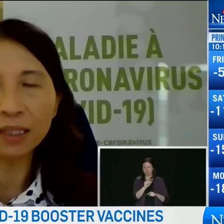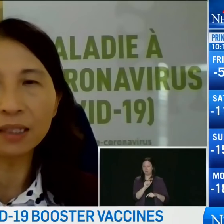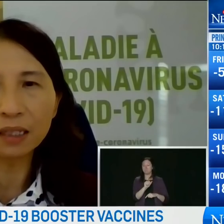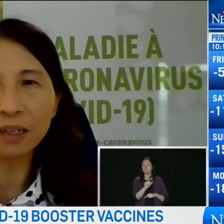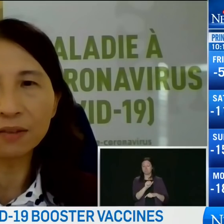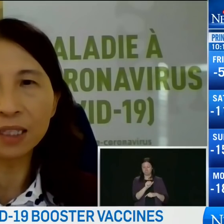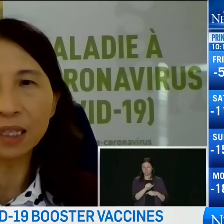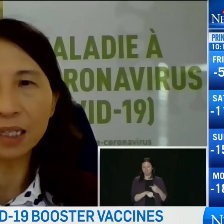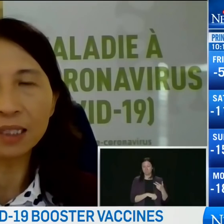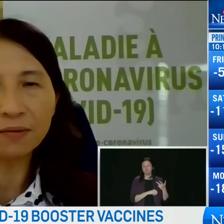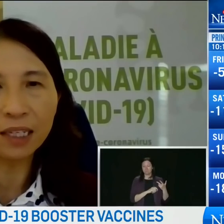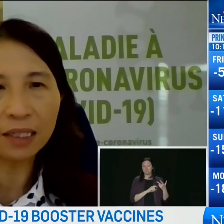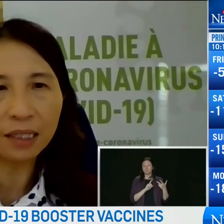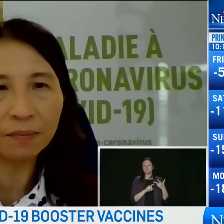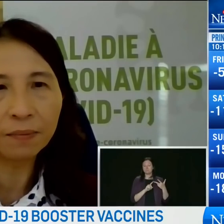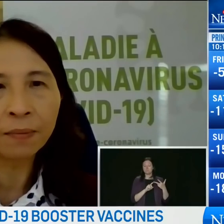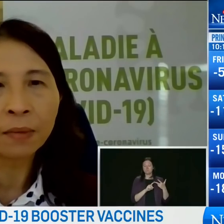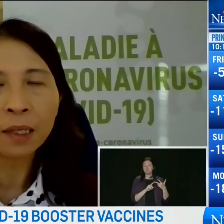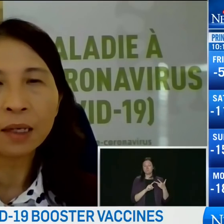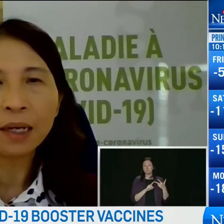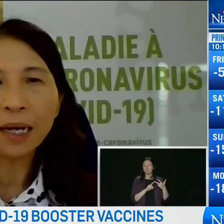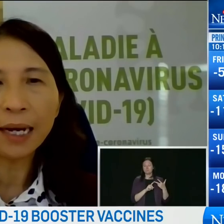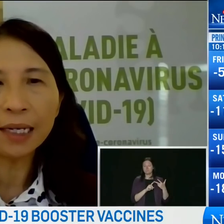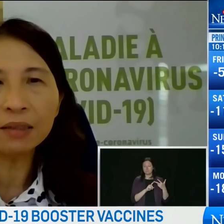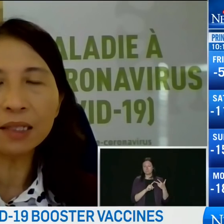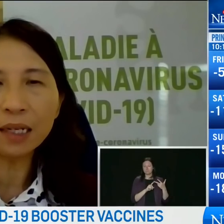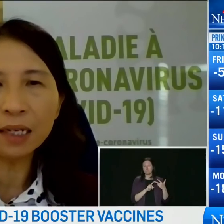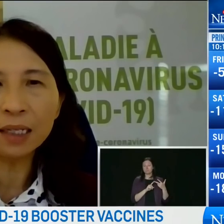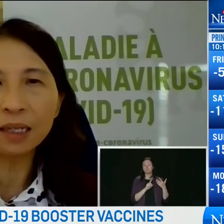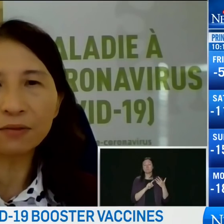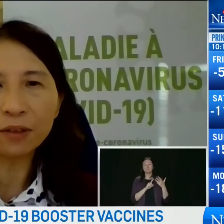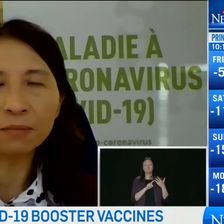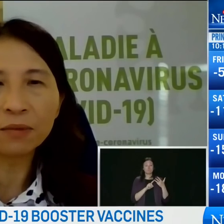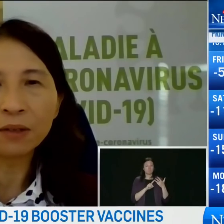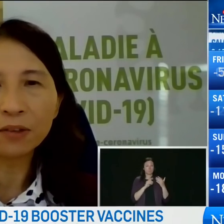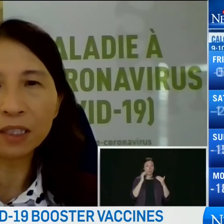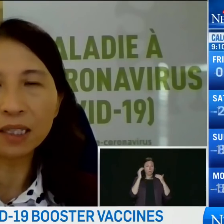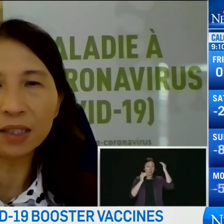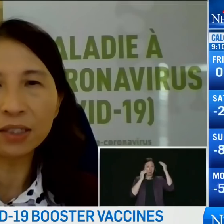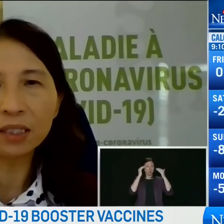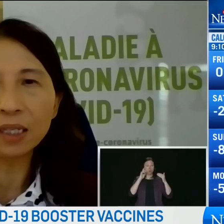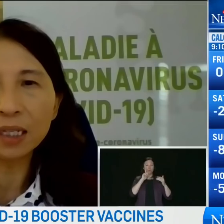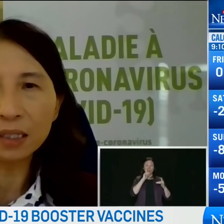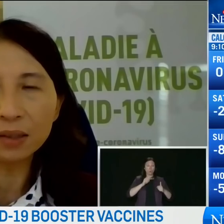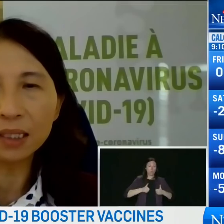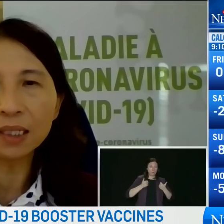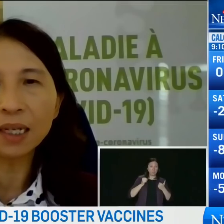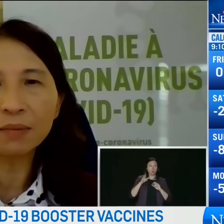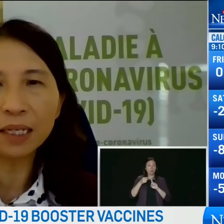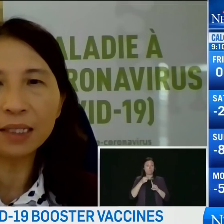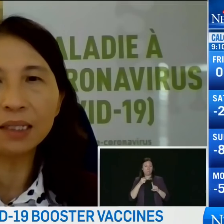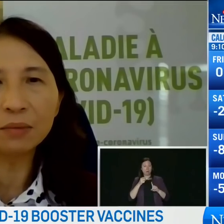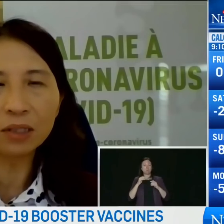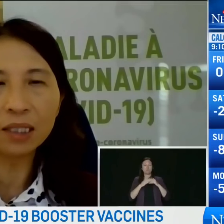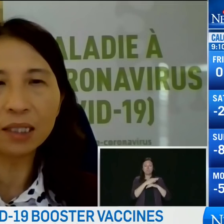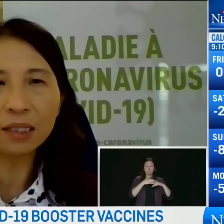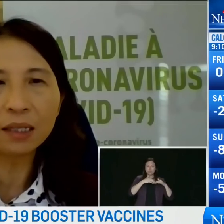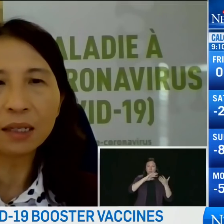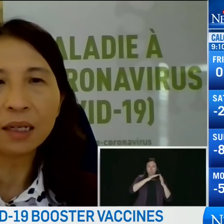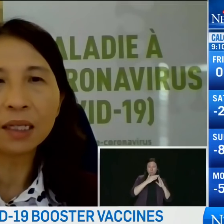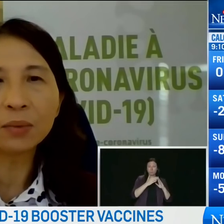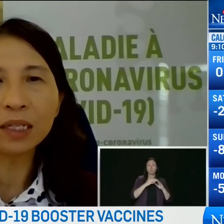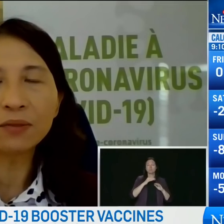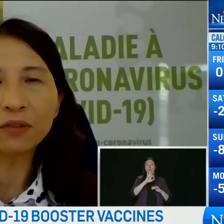CONSISTING OF ONLY ASTRAZENECA,